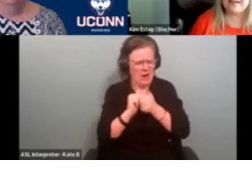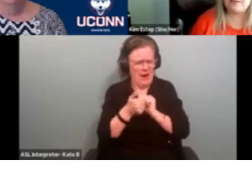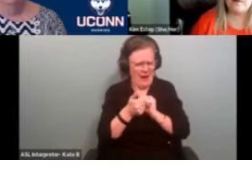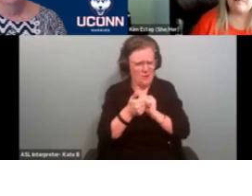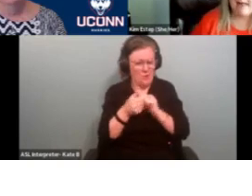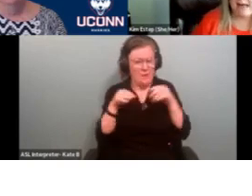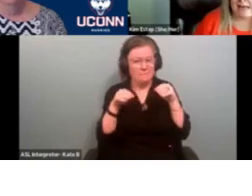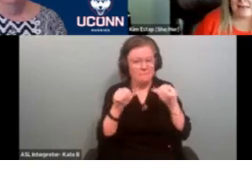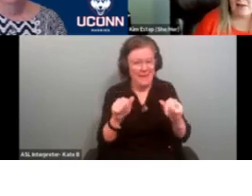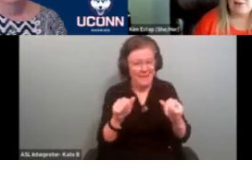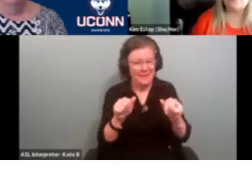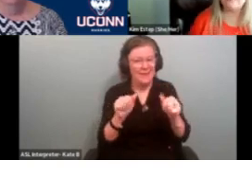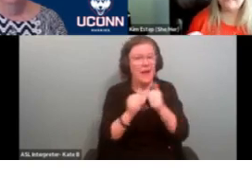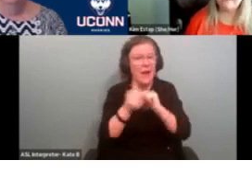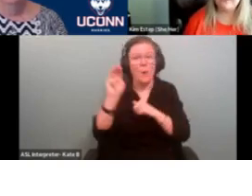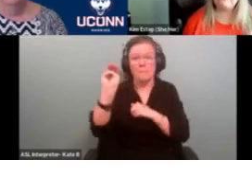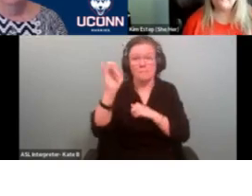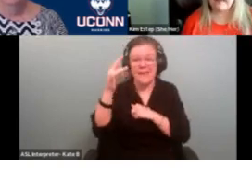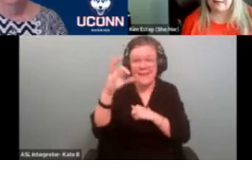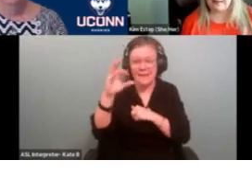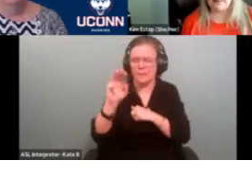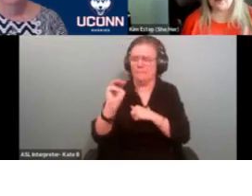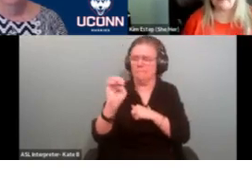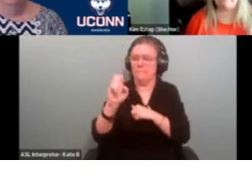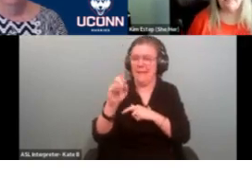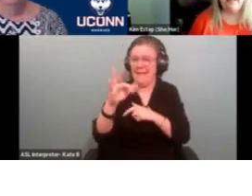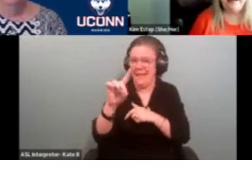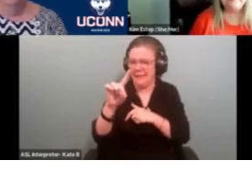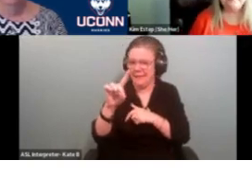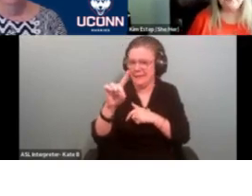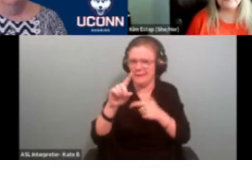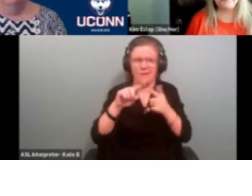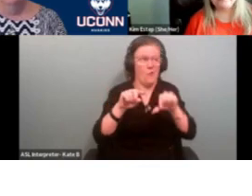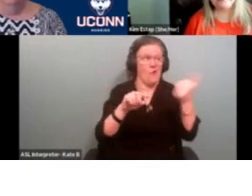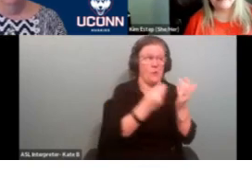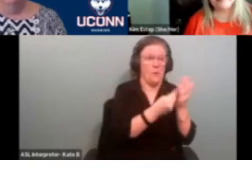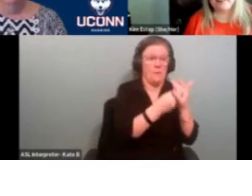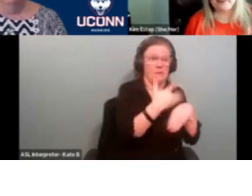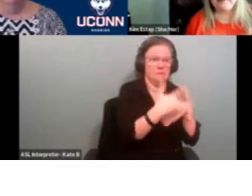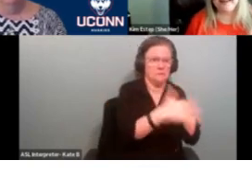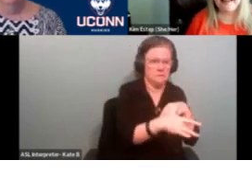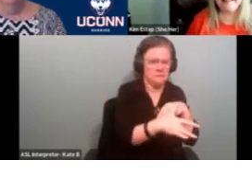this with Medicaid dollars or a different financing stream. And so there was an expert convening